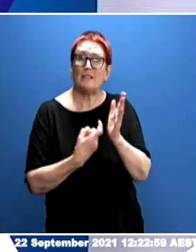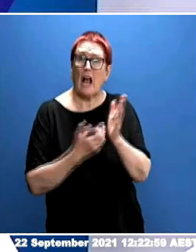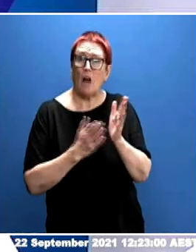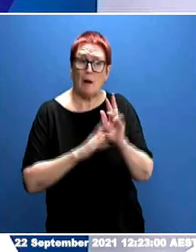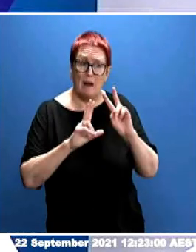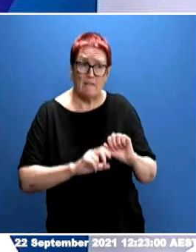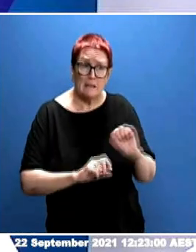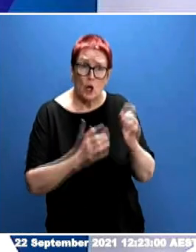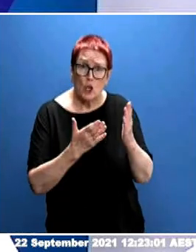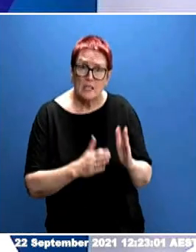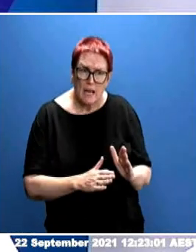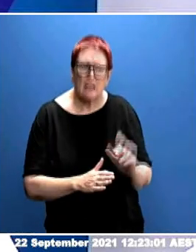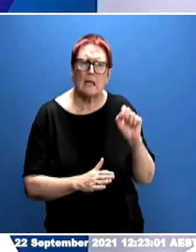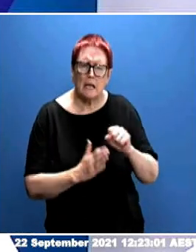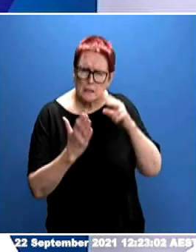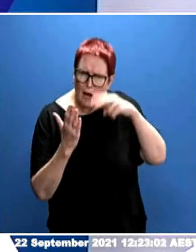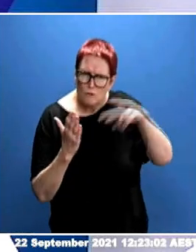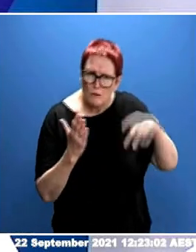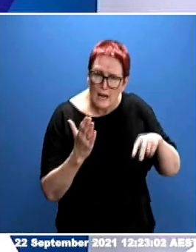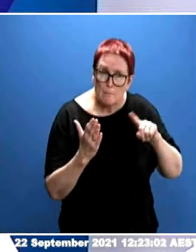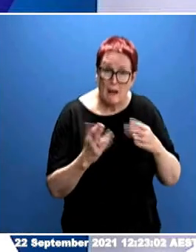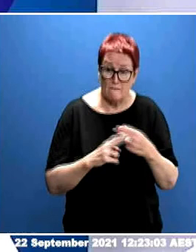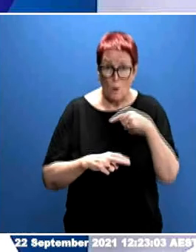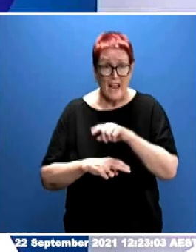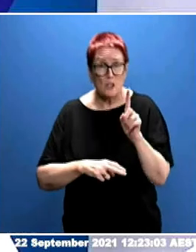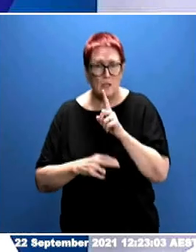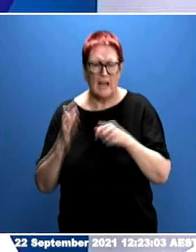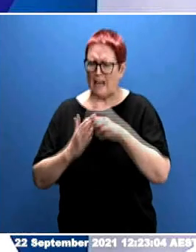it more recently in preparation for this Royal Commission, apologies.